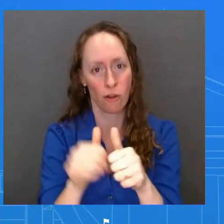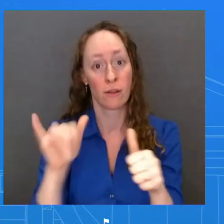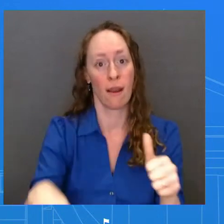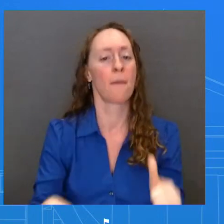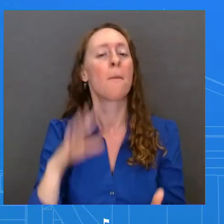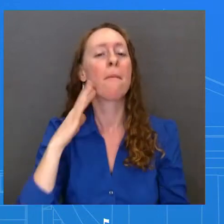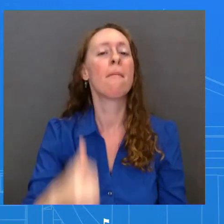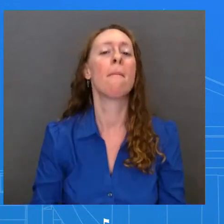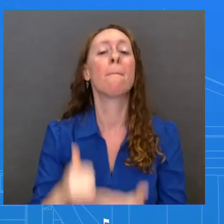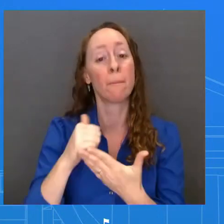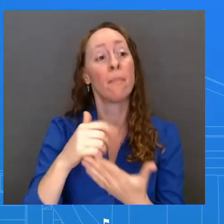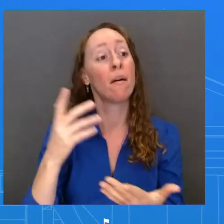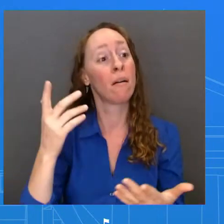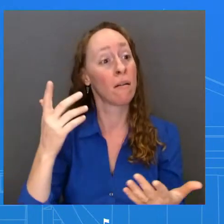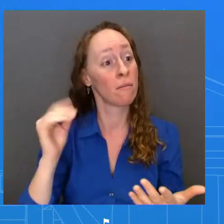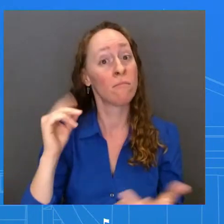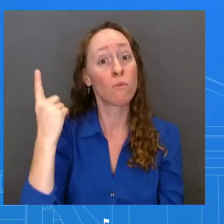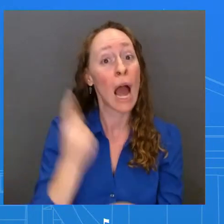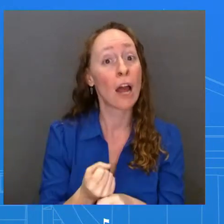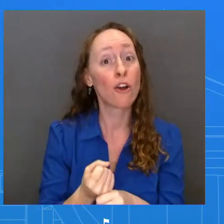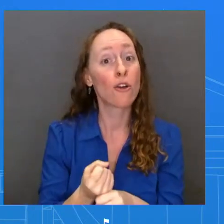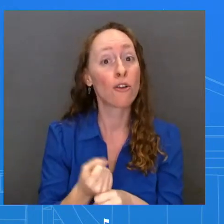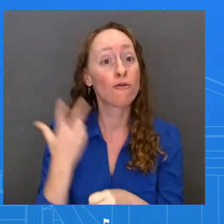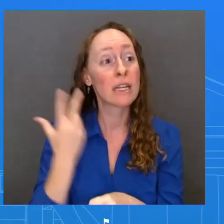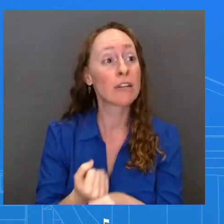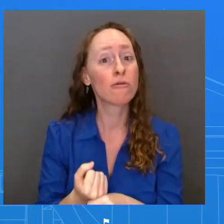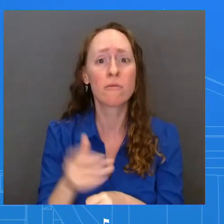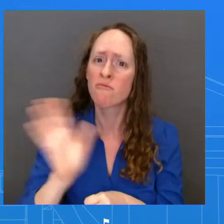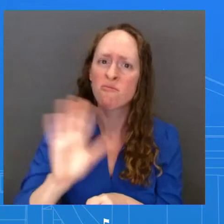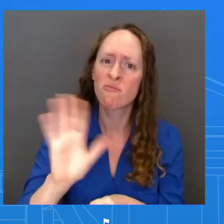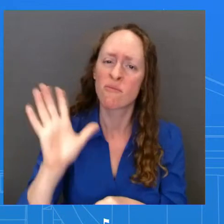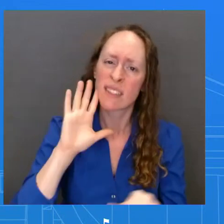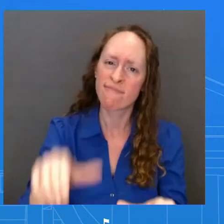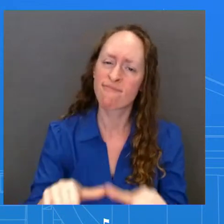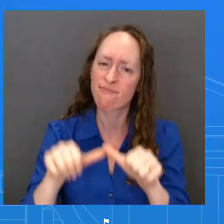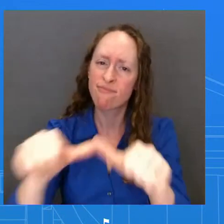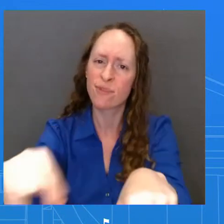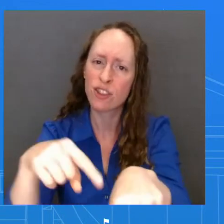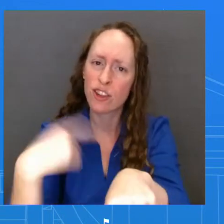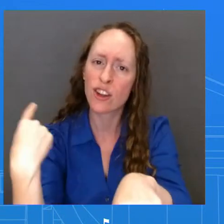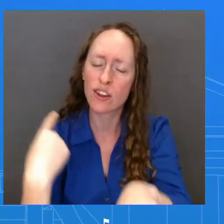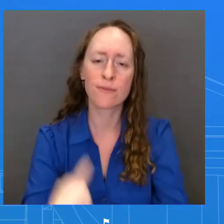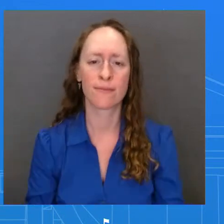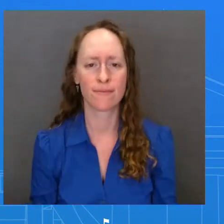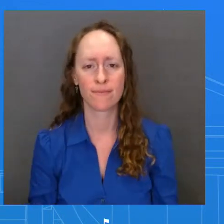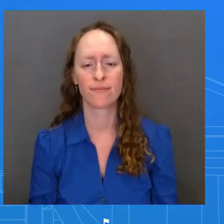but quite extensively. And then finally, the sheer breadth of the commitments being made today